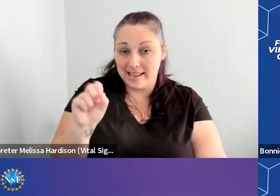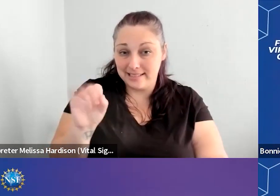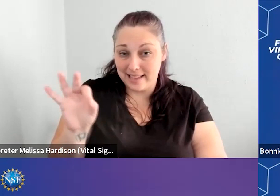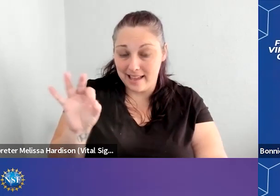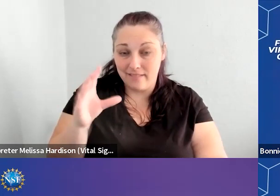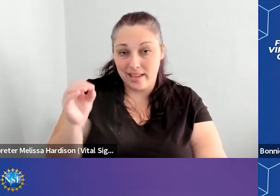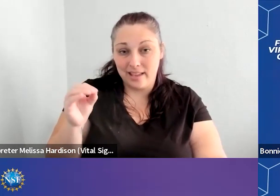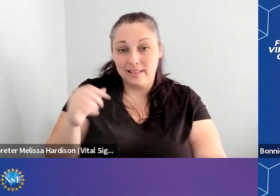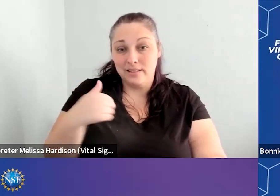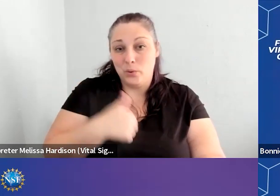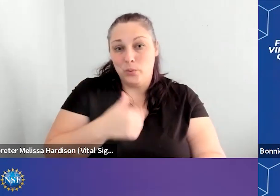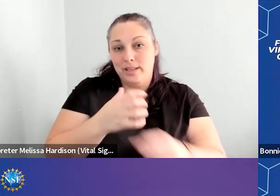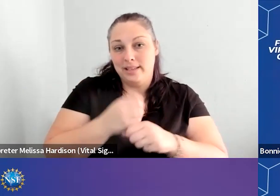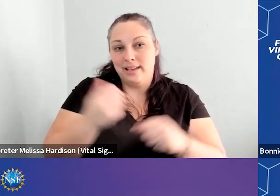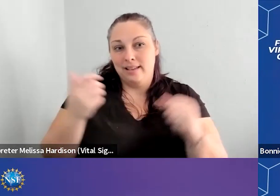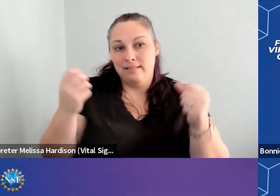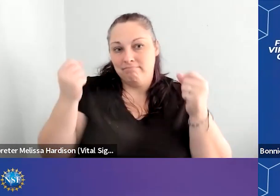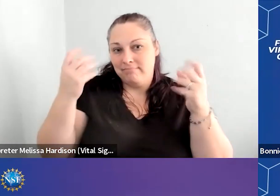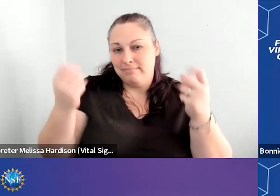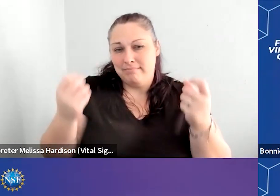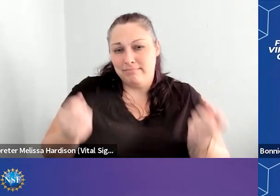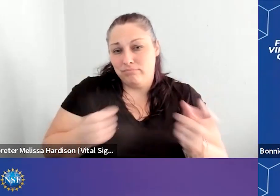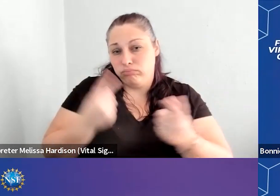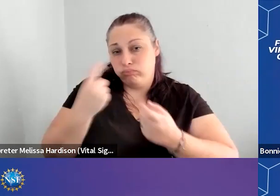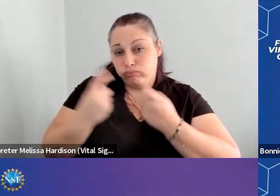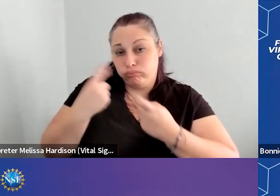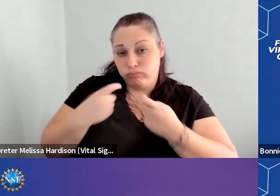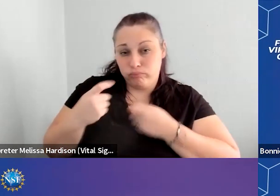dozens of questions in every week.